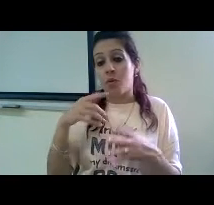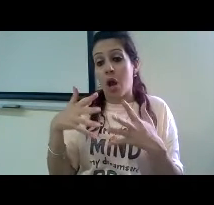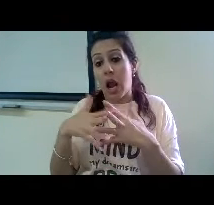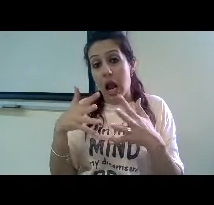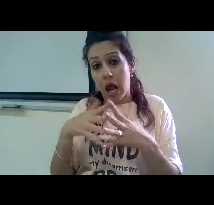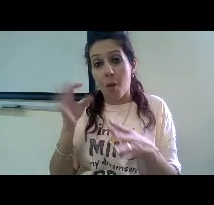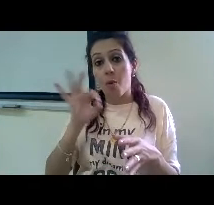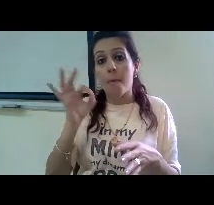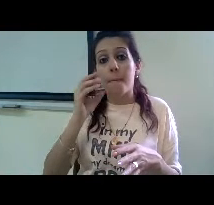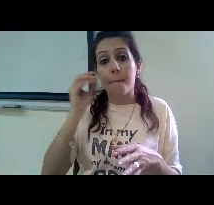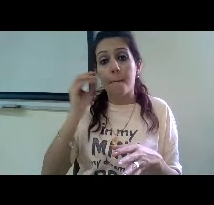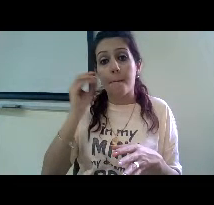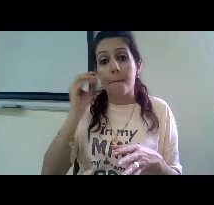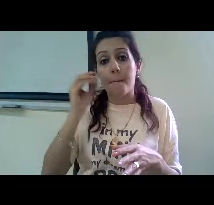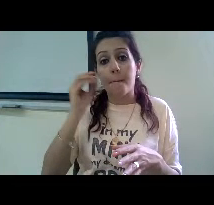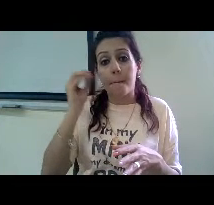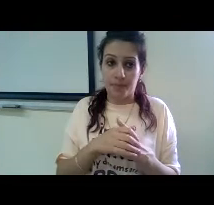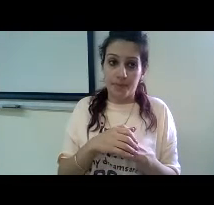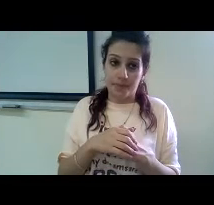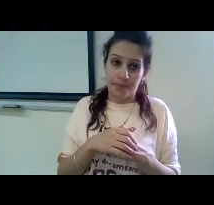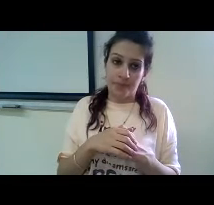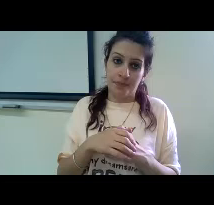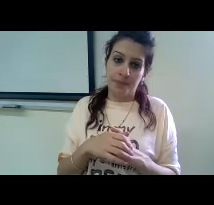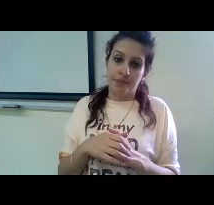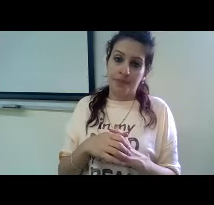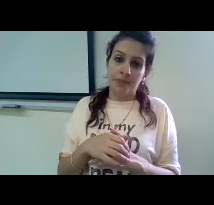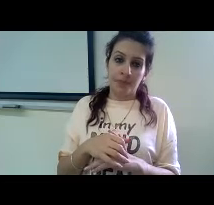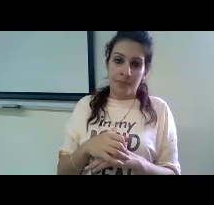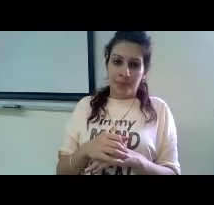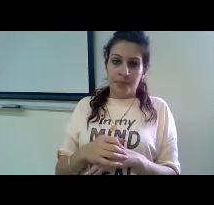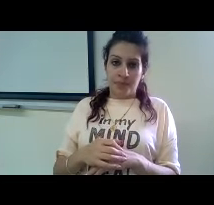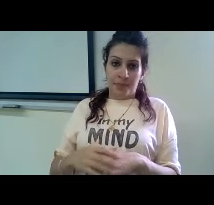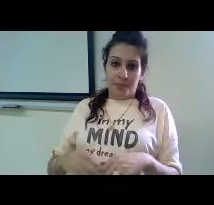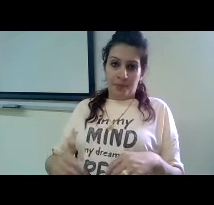school is not the place of knowledge anymore, but it definitely is a place